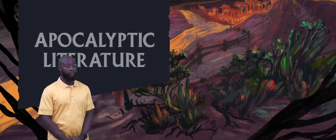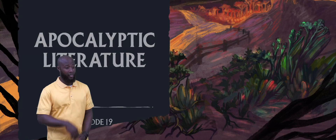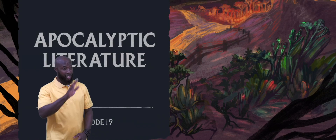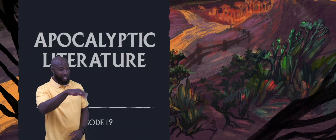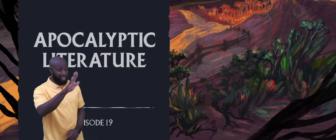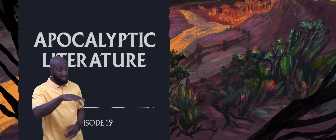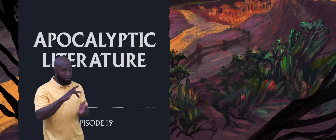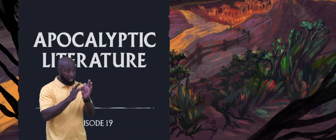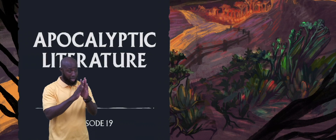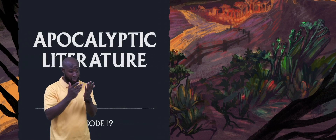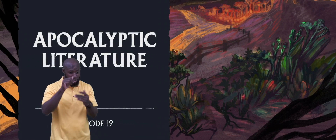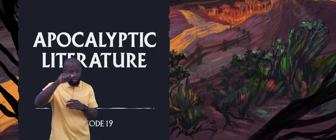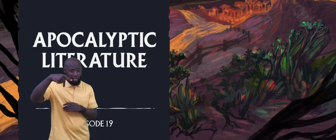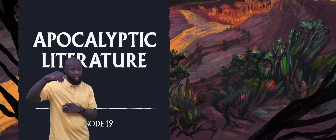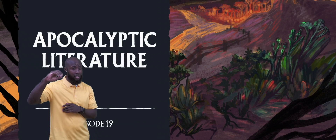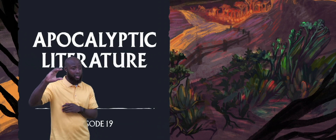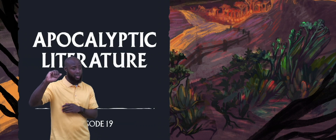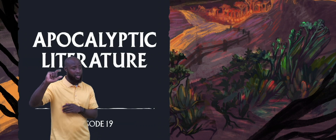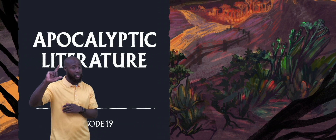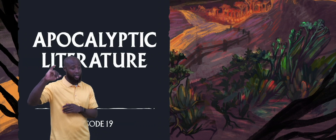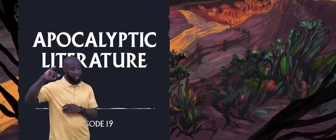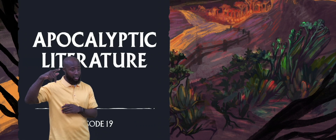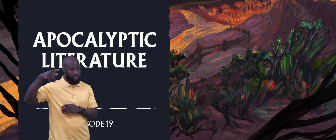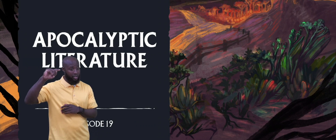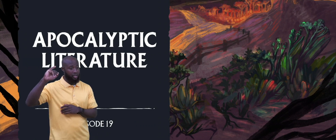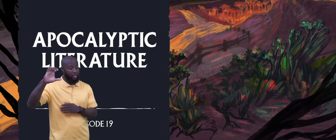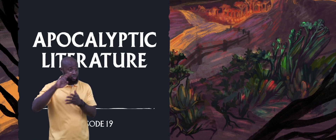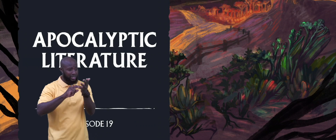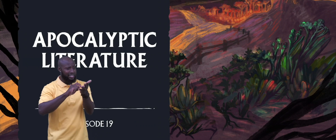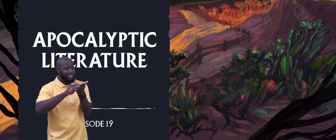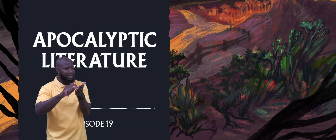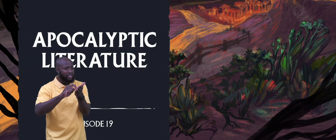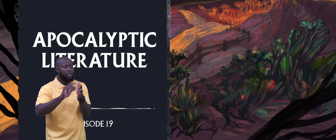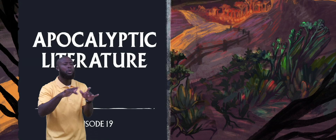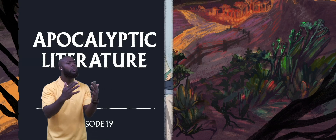Jon: So let’s talk about how to read apocalyptic literature in the Bible.